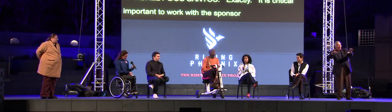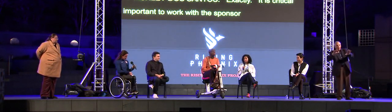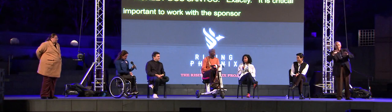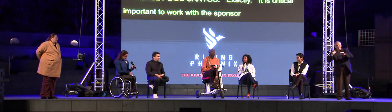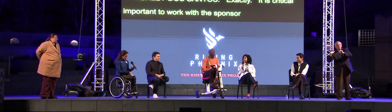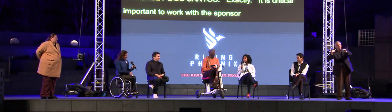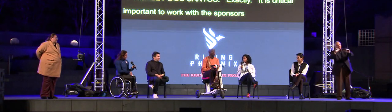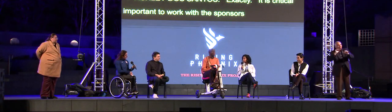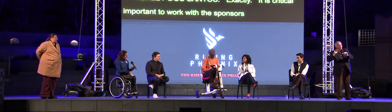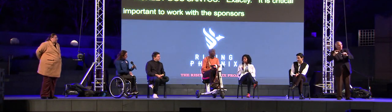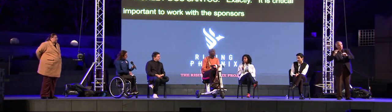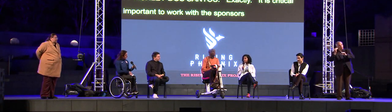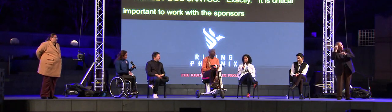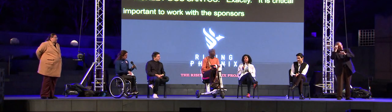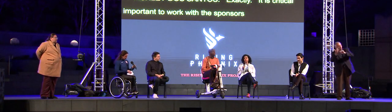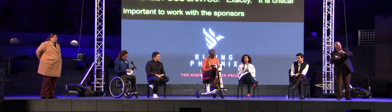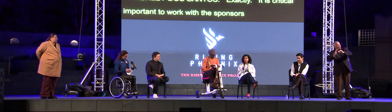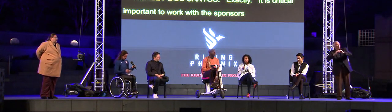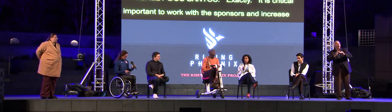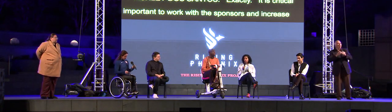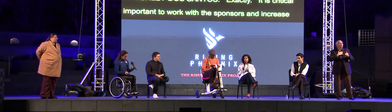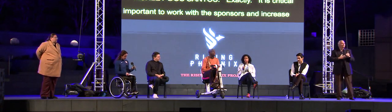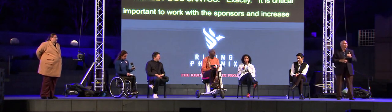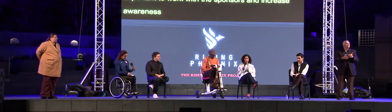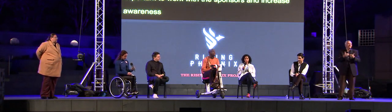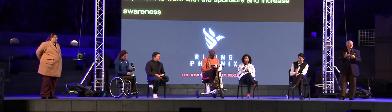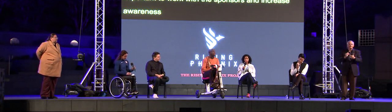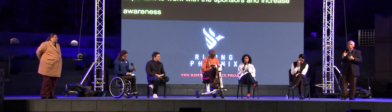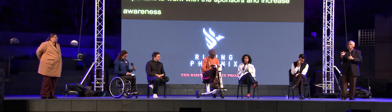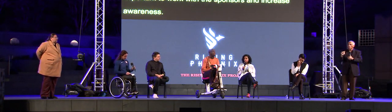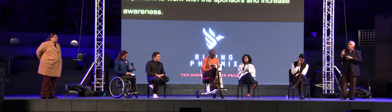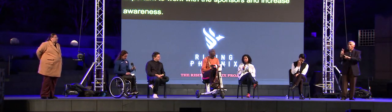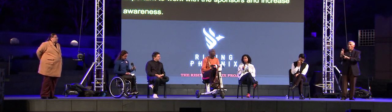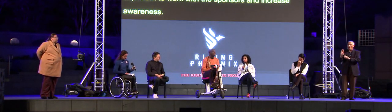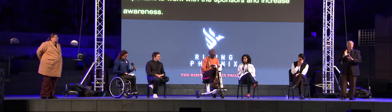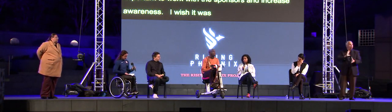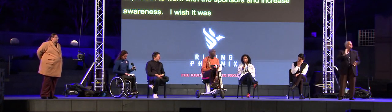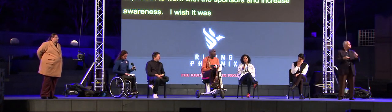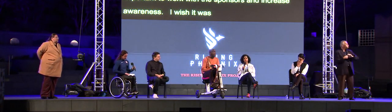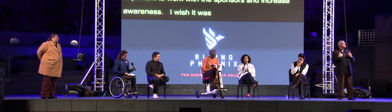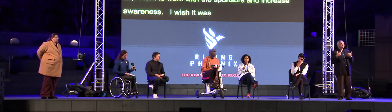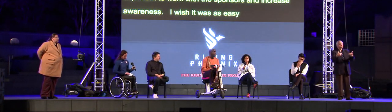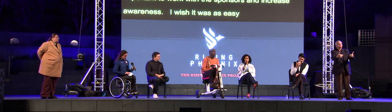Because I wish it were as easy as saying, it's the law. We need to do this. We need to make sure we're compliant.